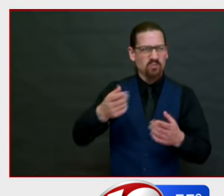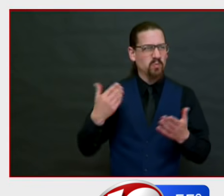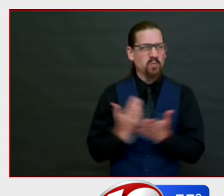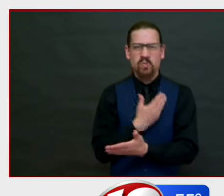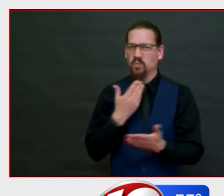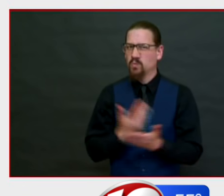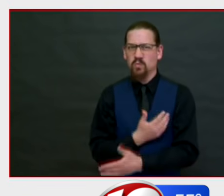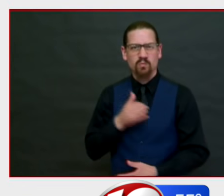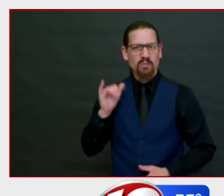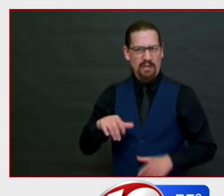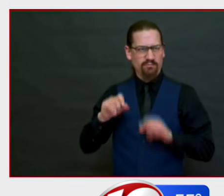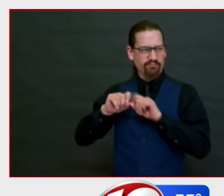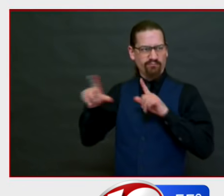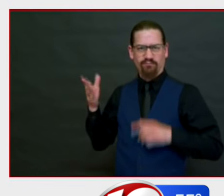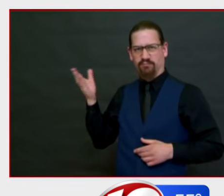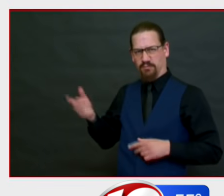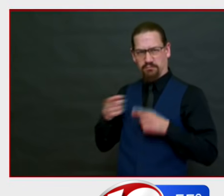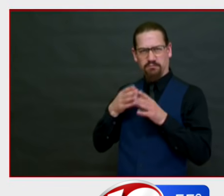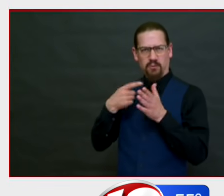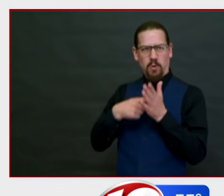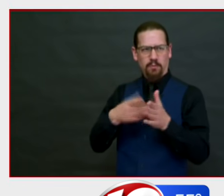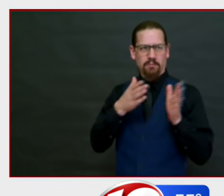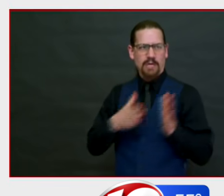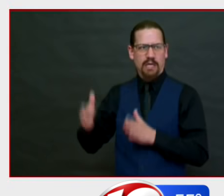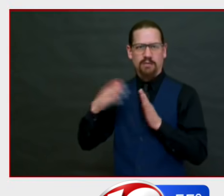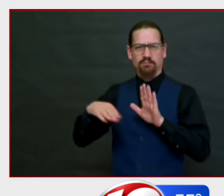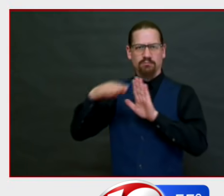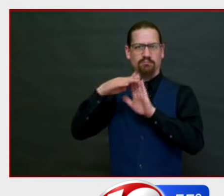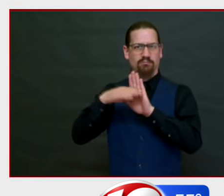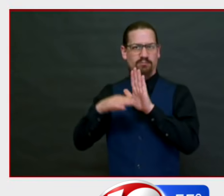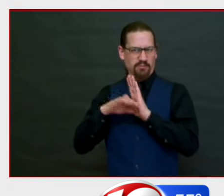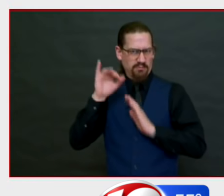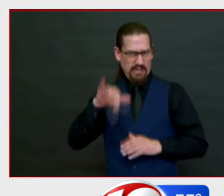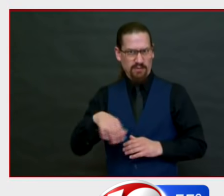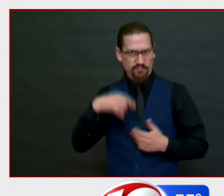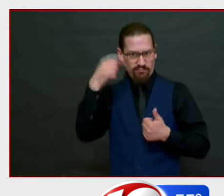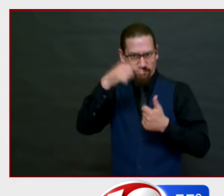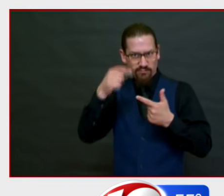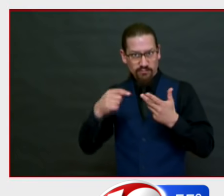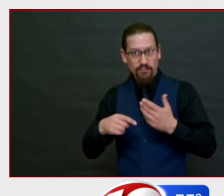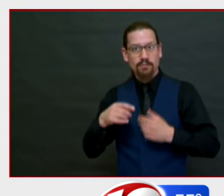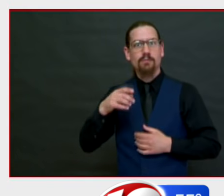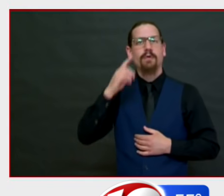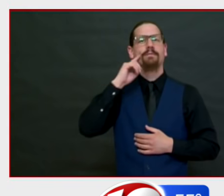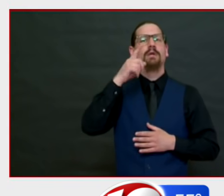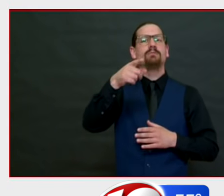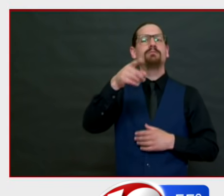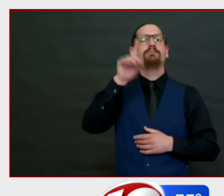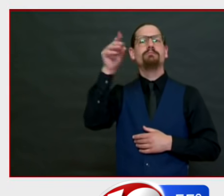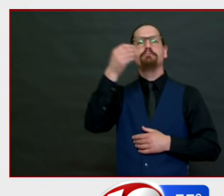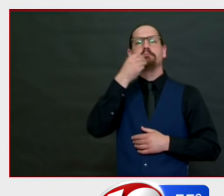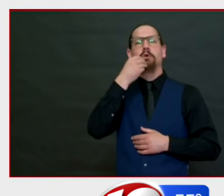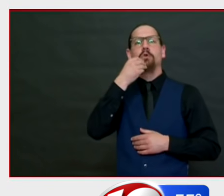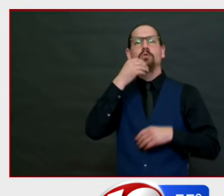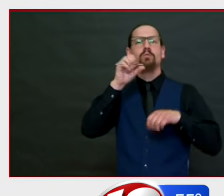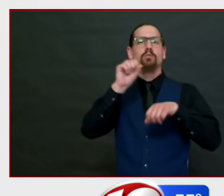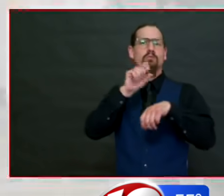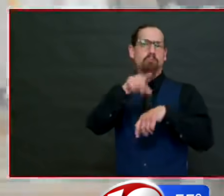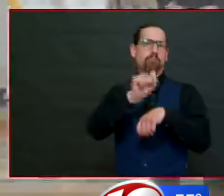SYSTEM FROM SCRATCH. LET'S SAY YOU WORK AT A GROCERY STORE AND GOD FORBID BID THERE